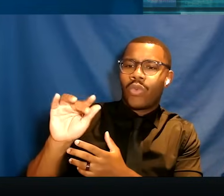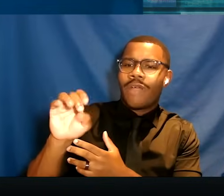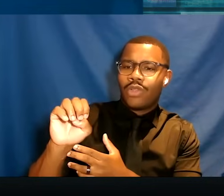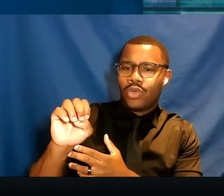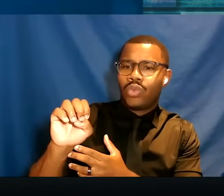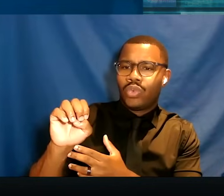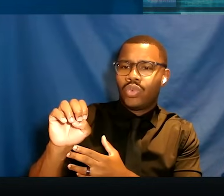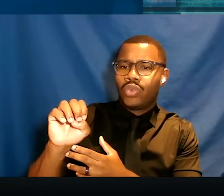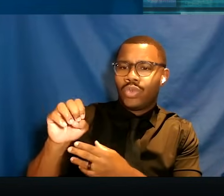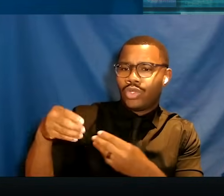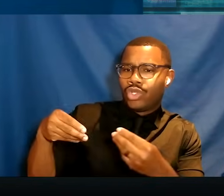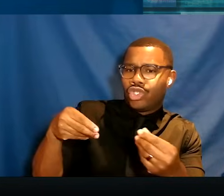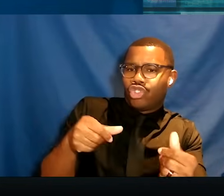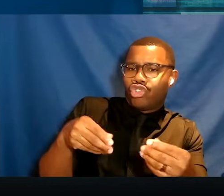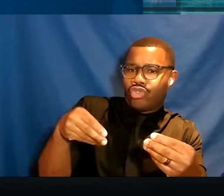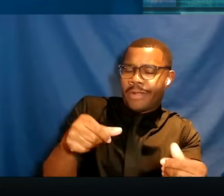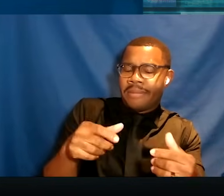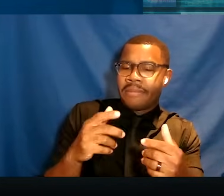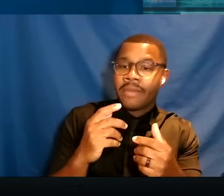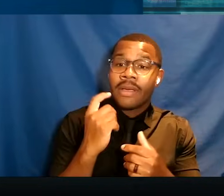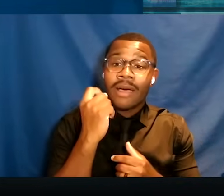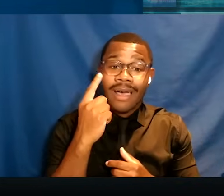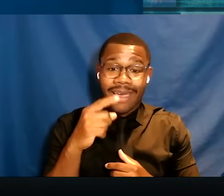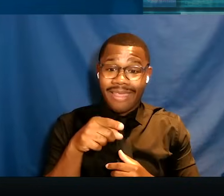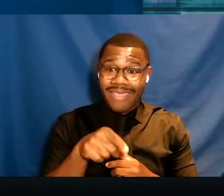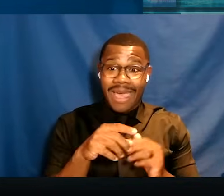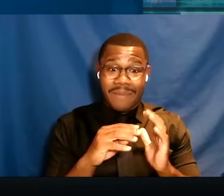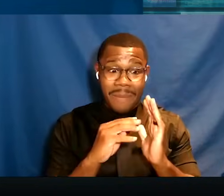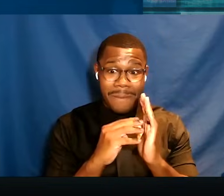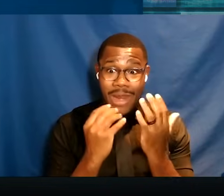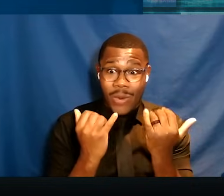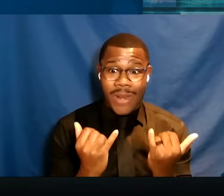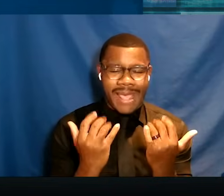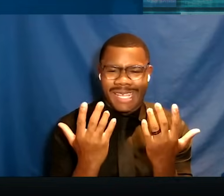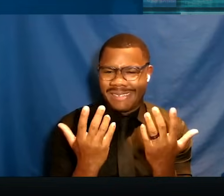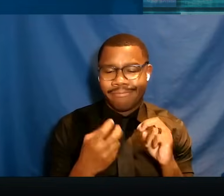because the streaming business model is so problematic for reasons I think we all know in terms of, you know,